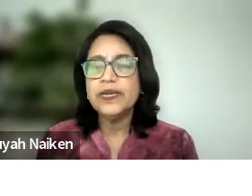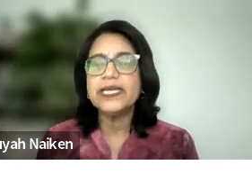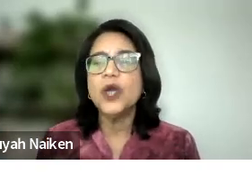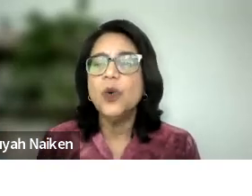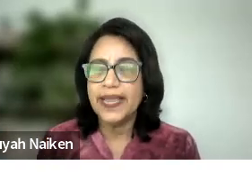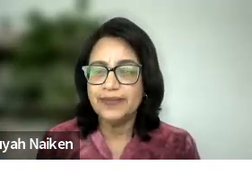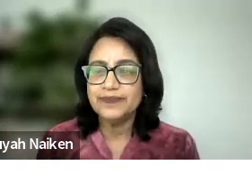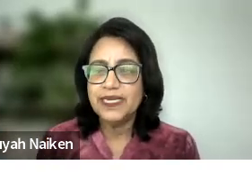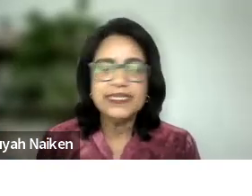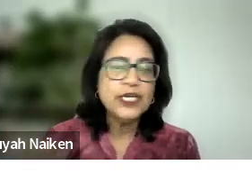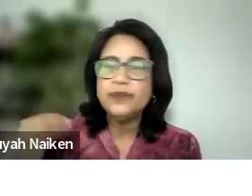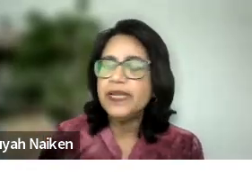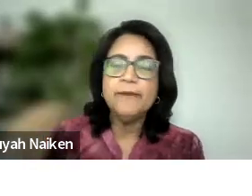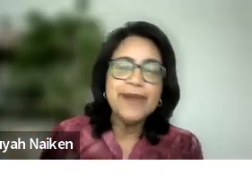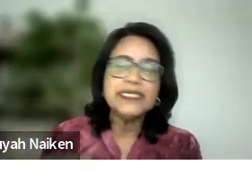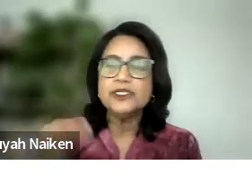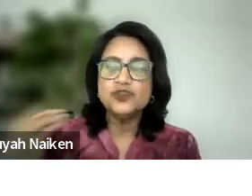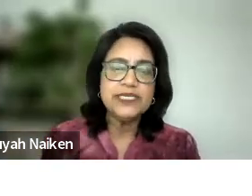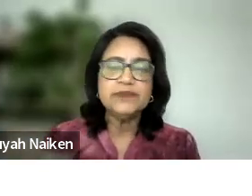It's something that as a culture, a community, we tend to hide, because we tend to be ashamed of it or we think that, you know what?